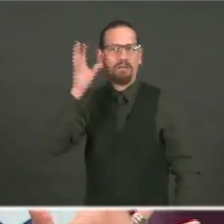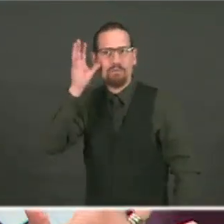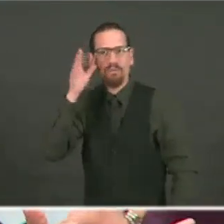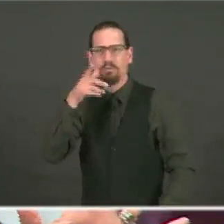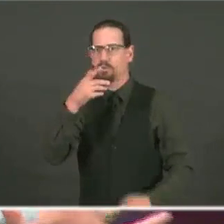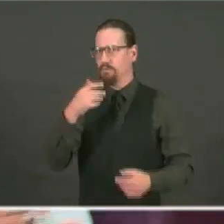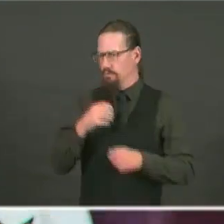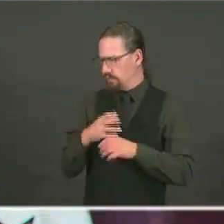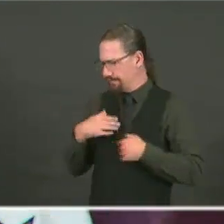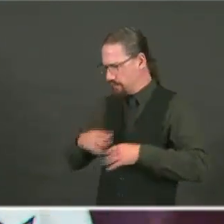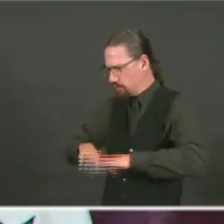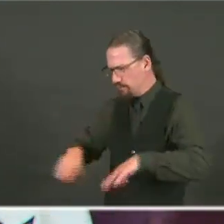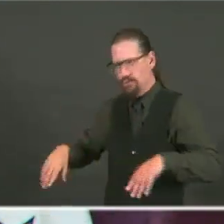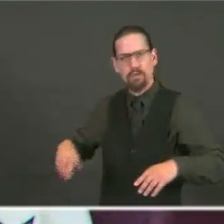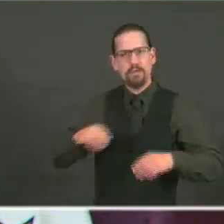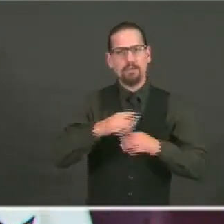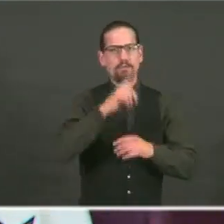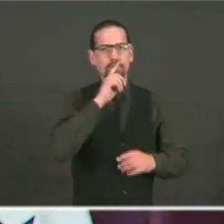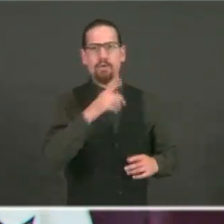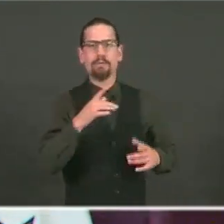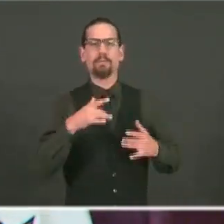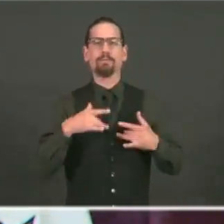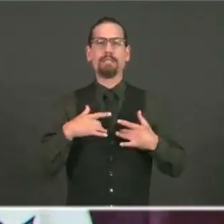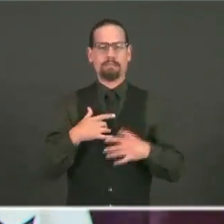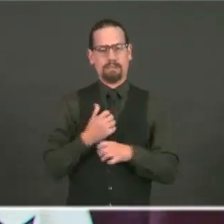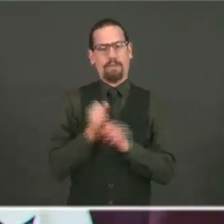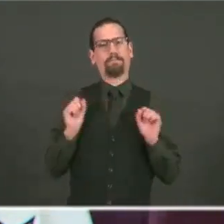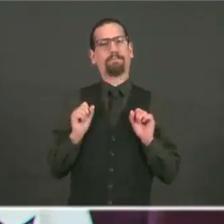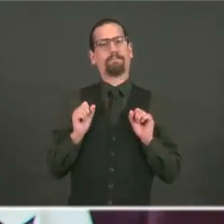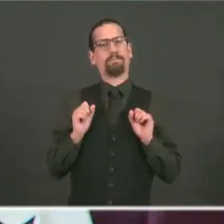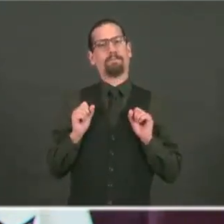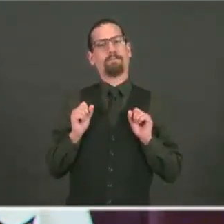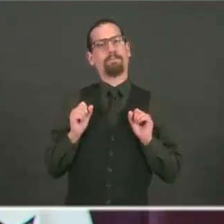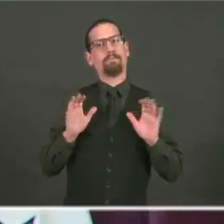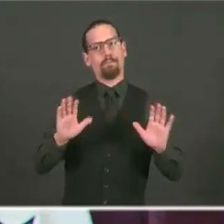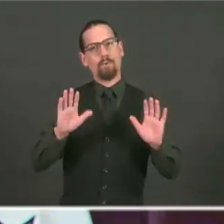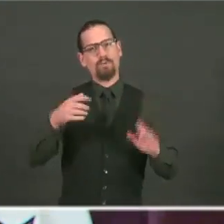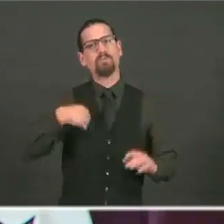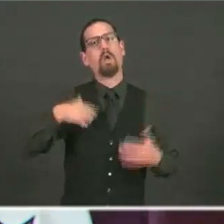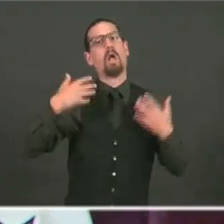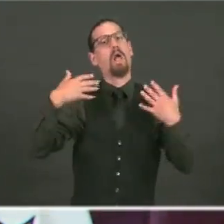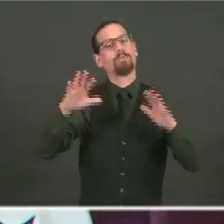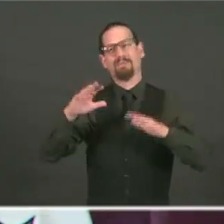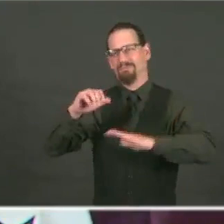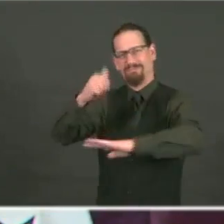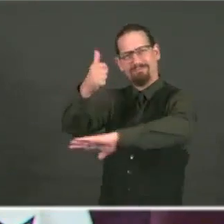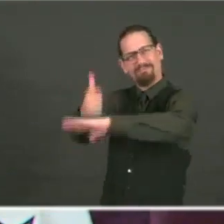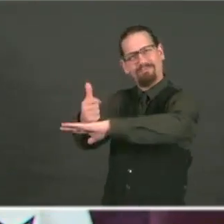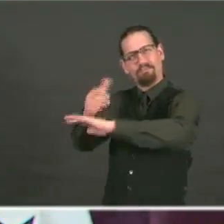I HOPE THAT GIVES YOU A SENSE OF CONFIDENCE AND CALM IF YOUR KIDS ARE IN SCHOOL.